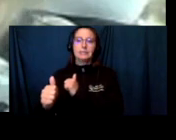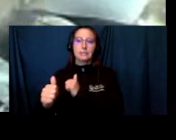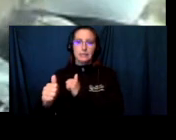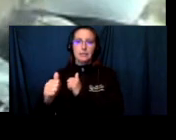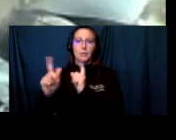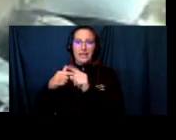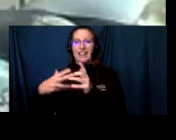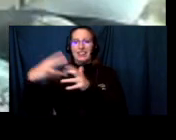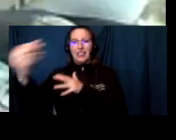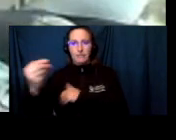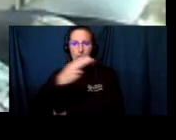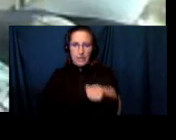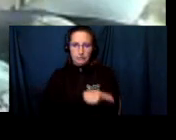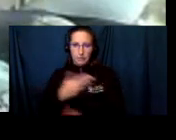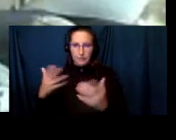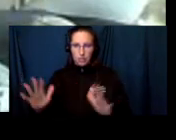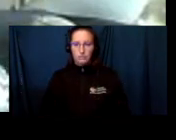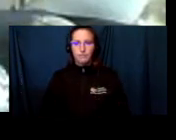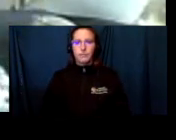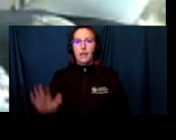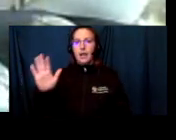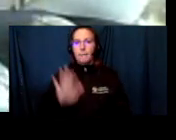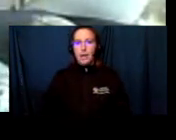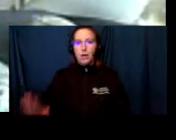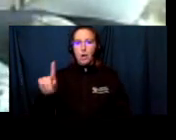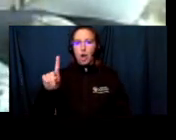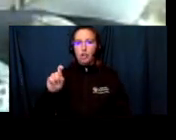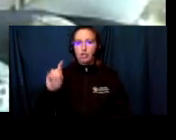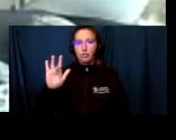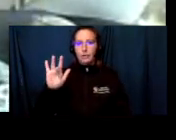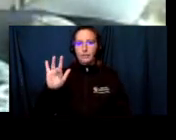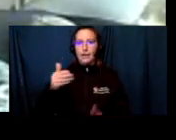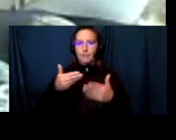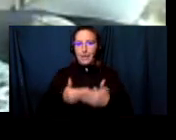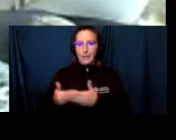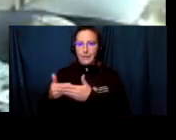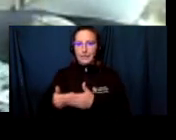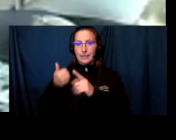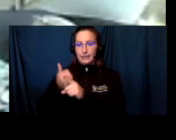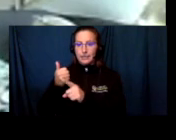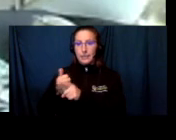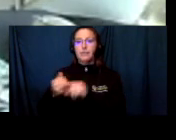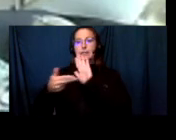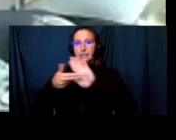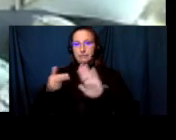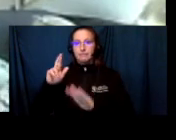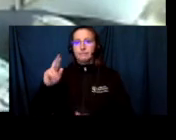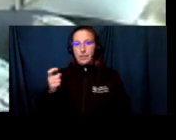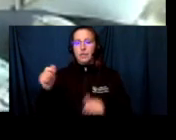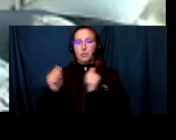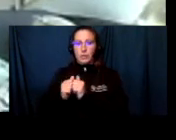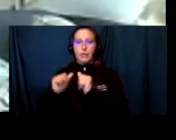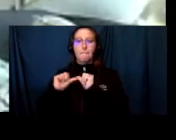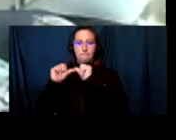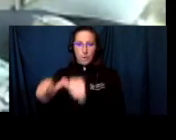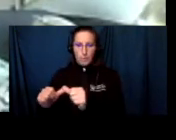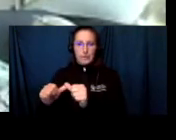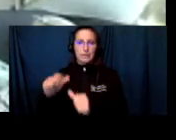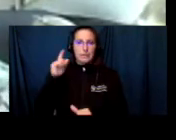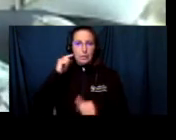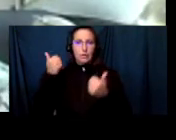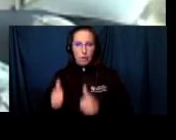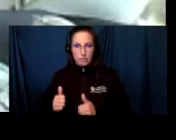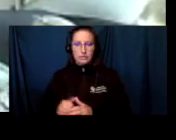We have about 125 babies who are diagnosed with a permanent congenital hearing difference at birth